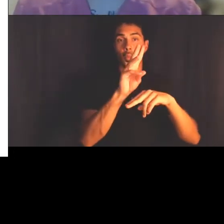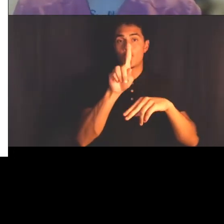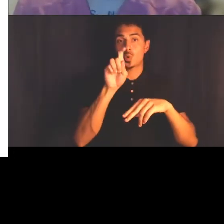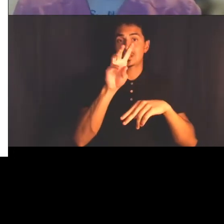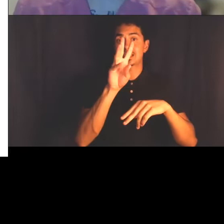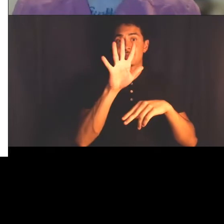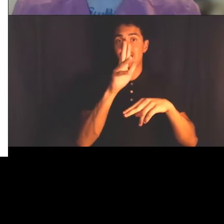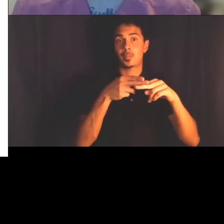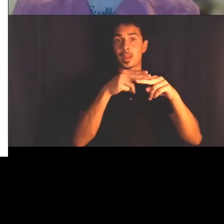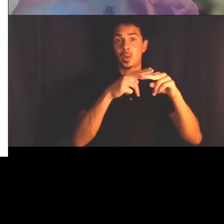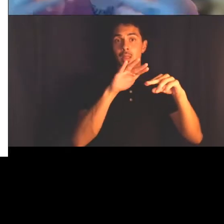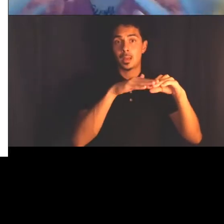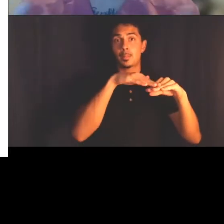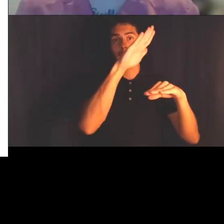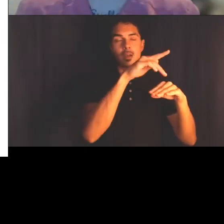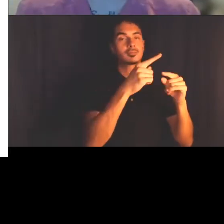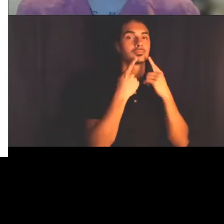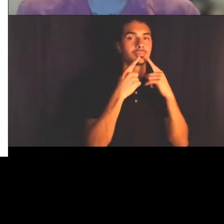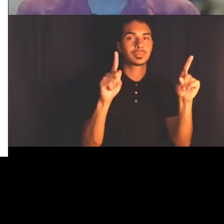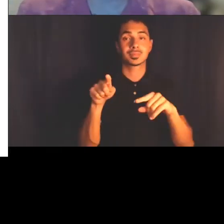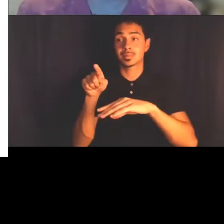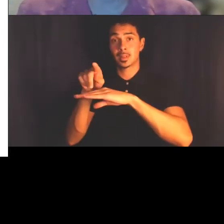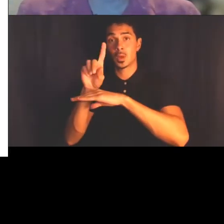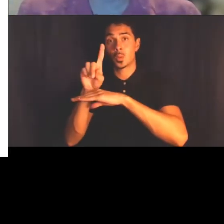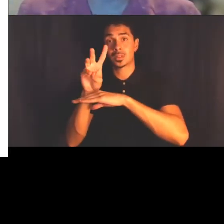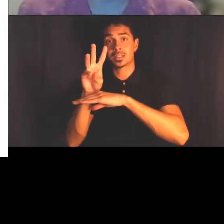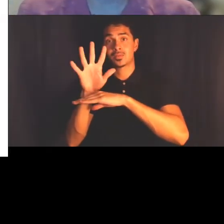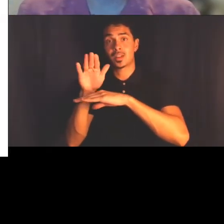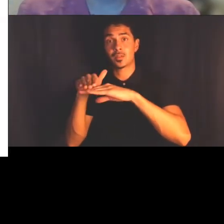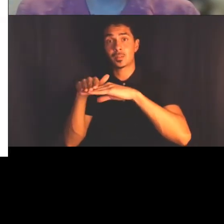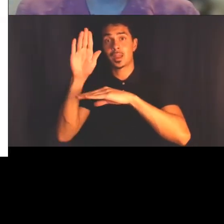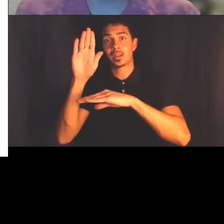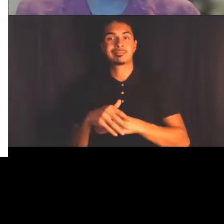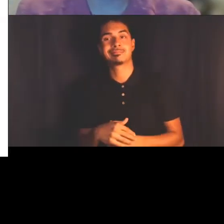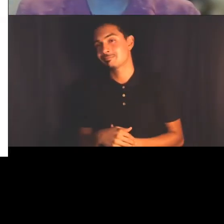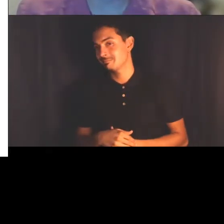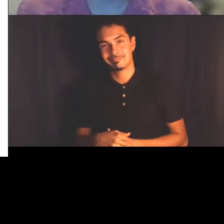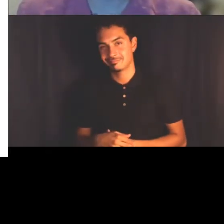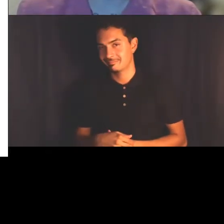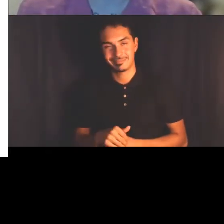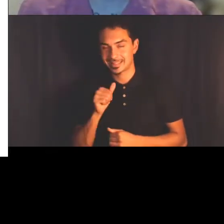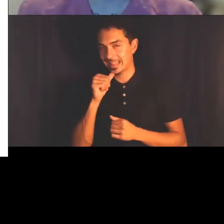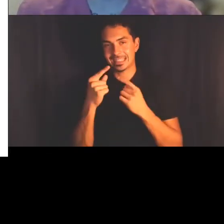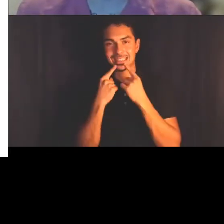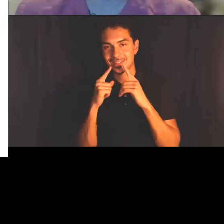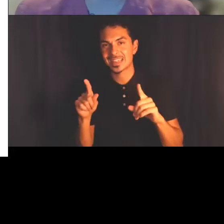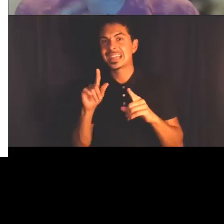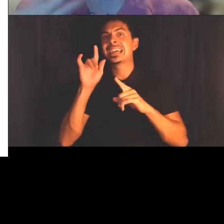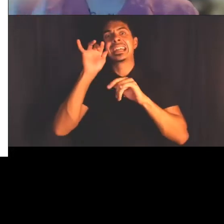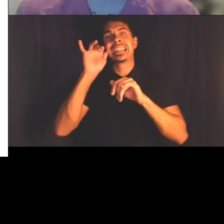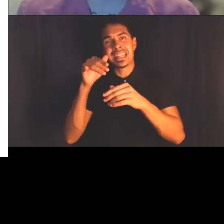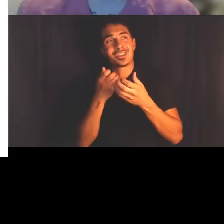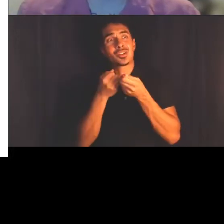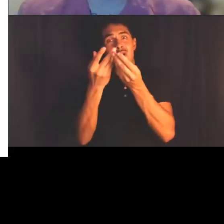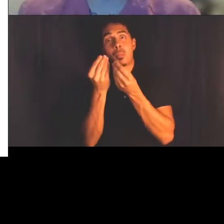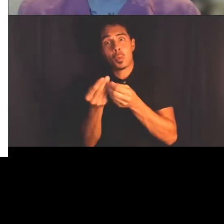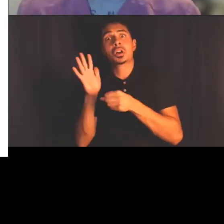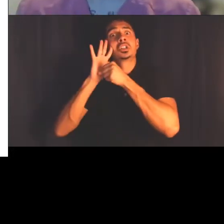which further can cause more stress and stigma and trauma. So I highlight that to make sure people are aware of it,